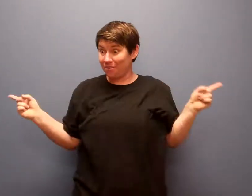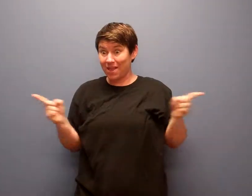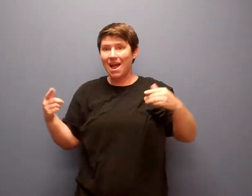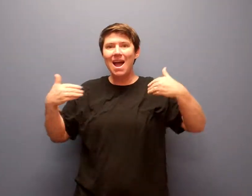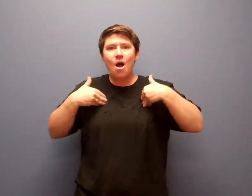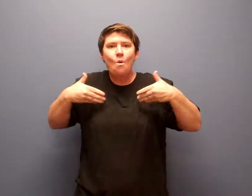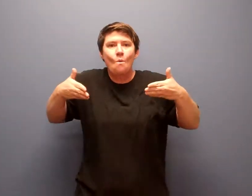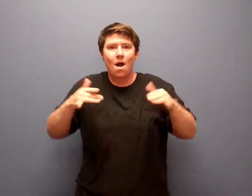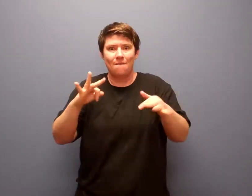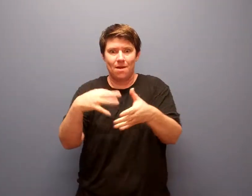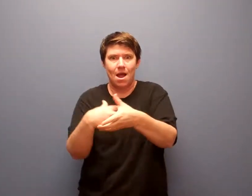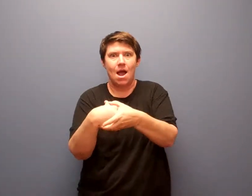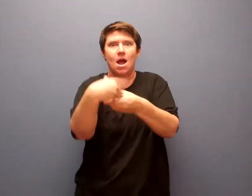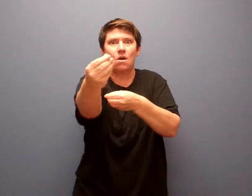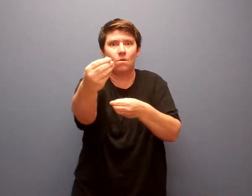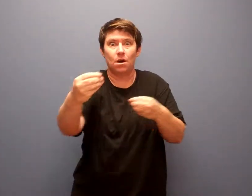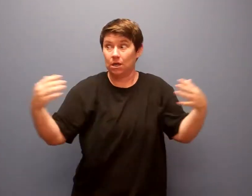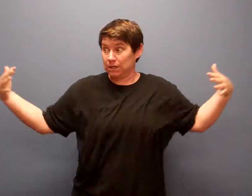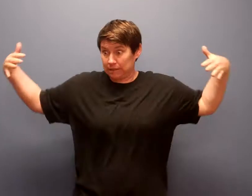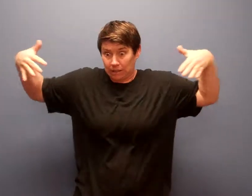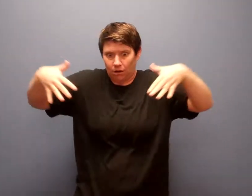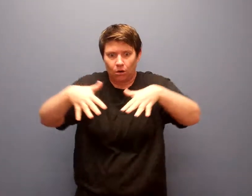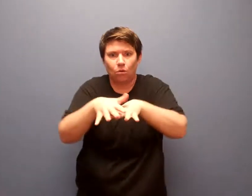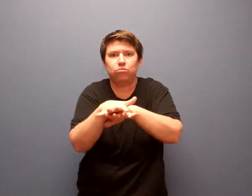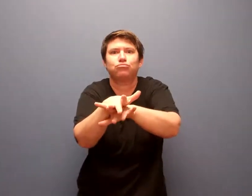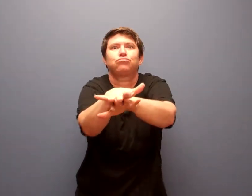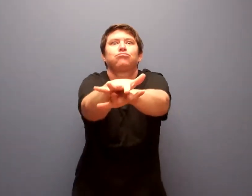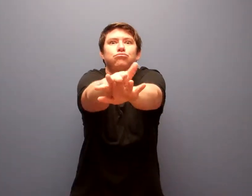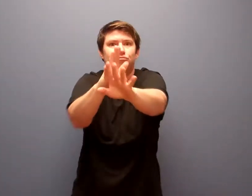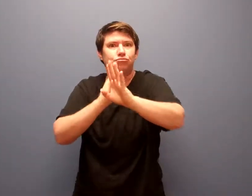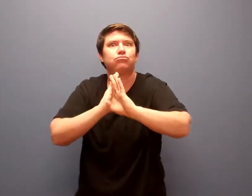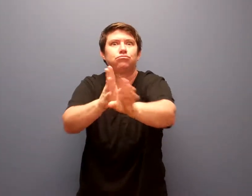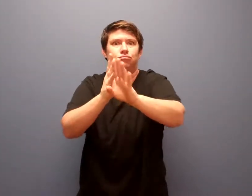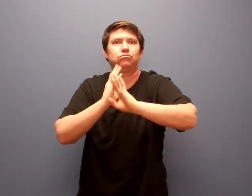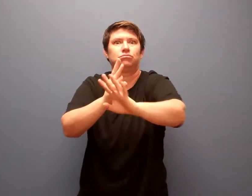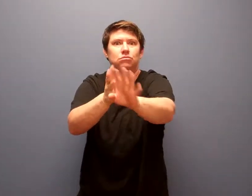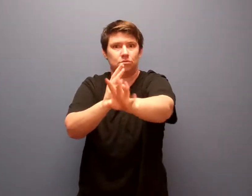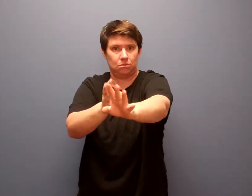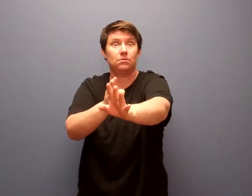which is providing a place of output for the water.